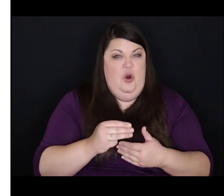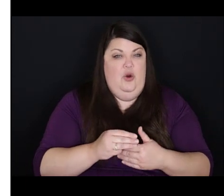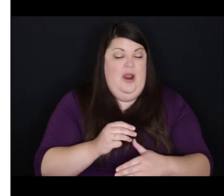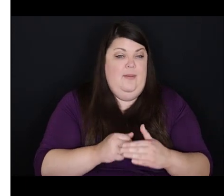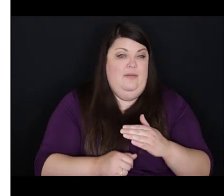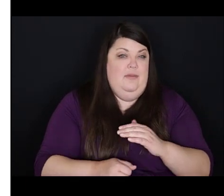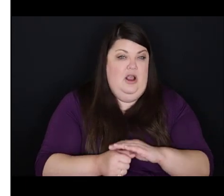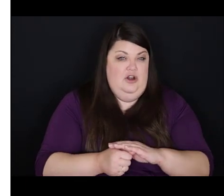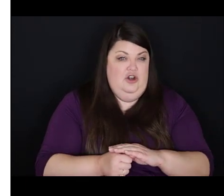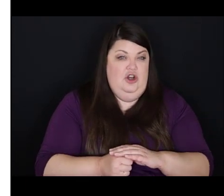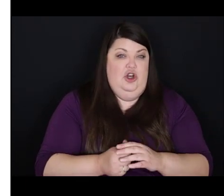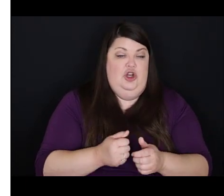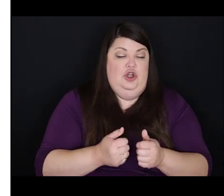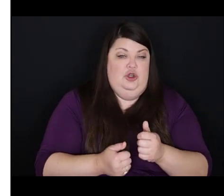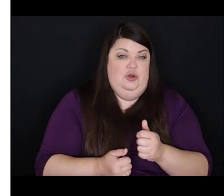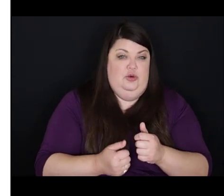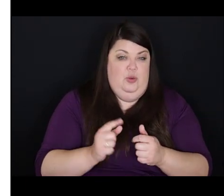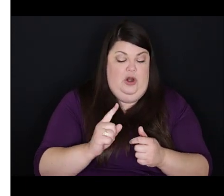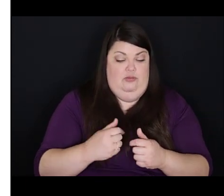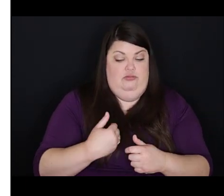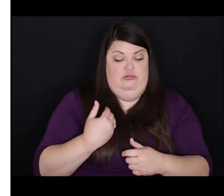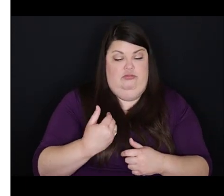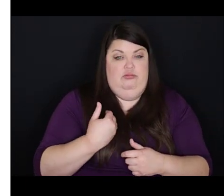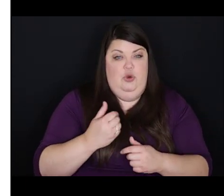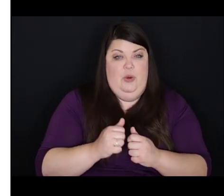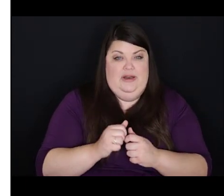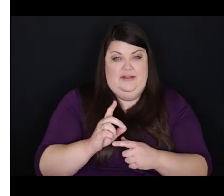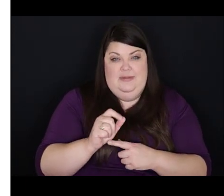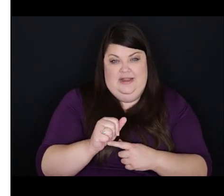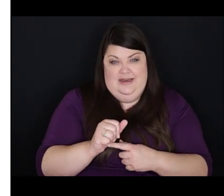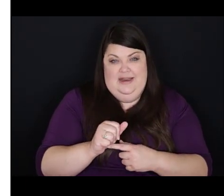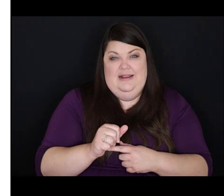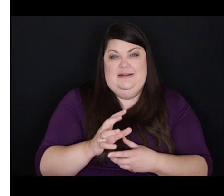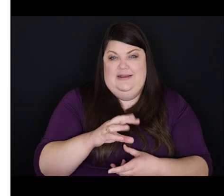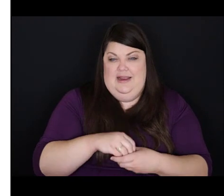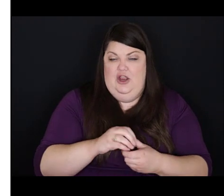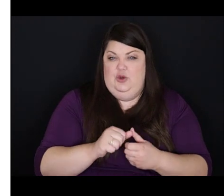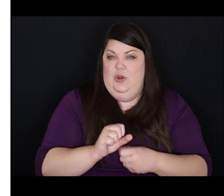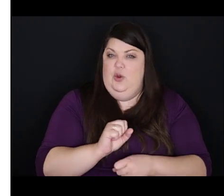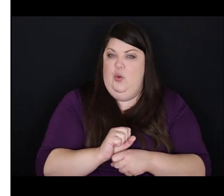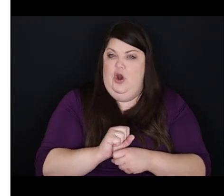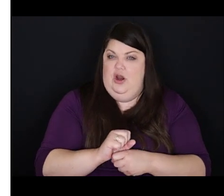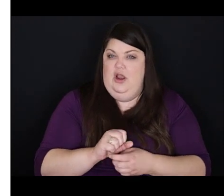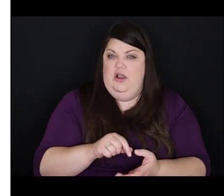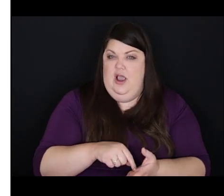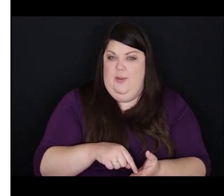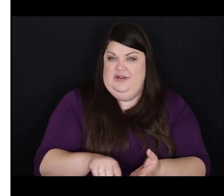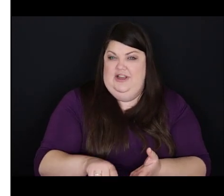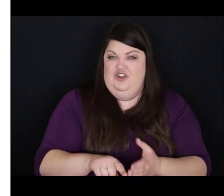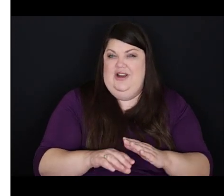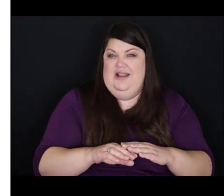which youth with a disability is engaged in work compensated at a subminimum wage.